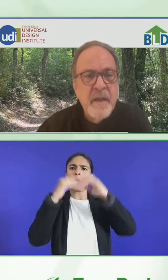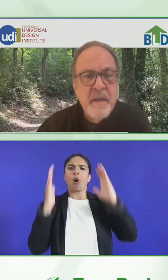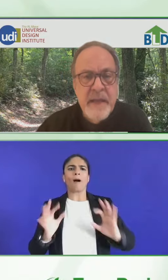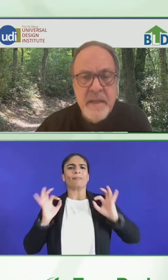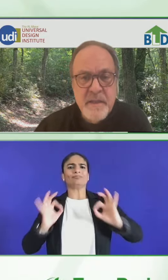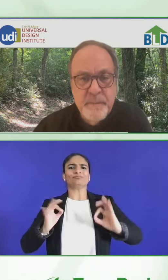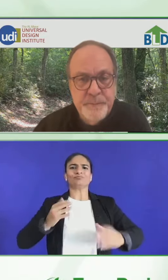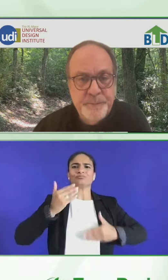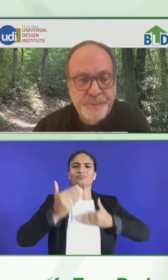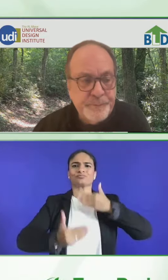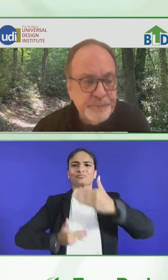Next.